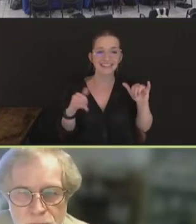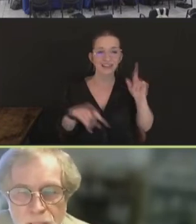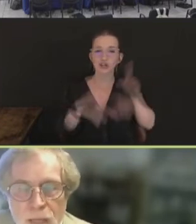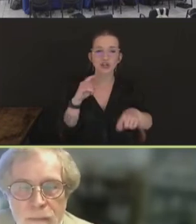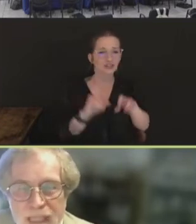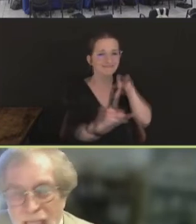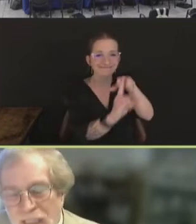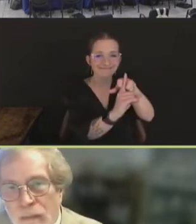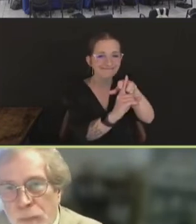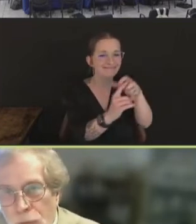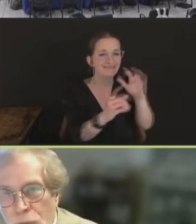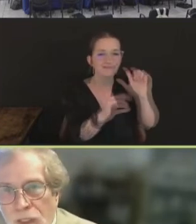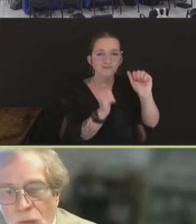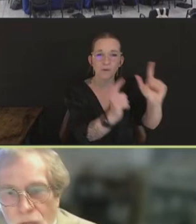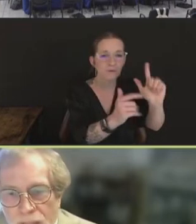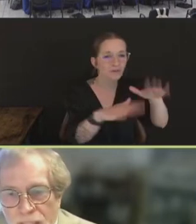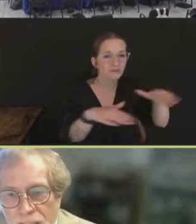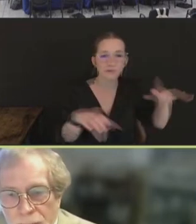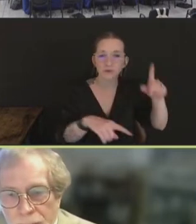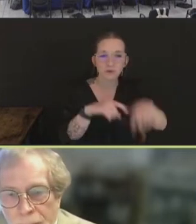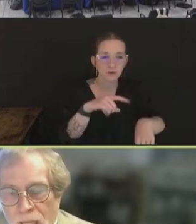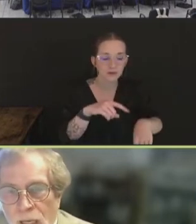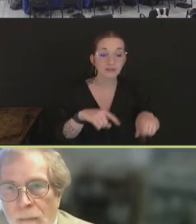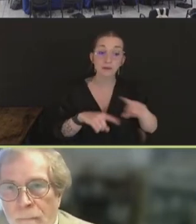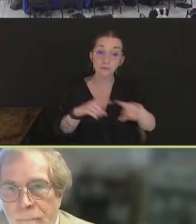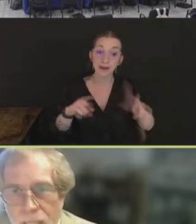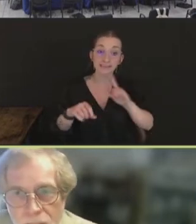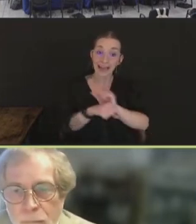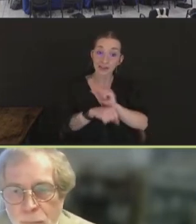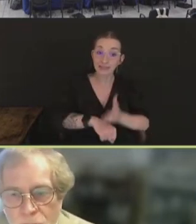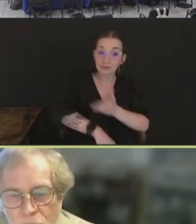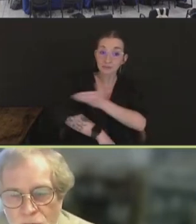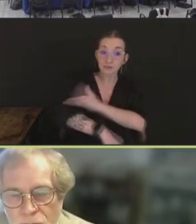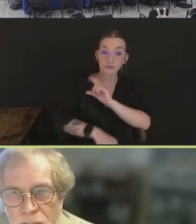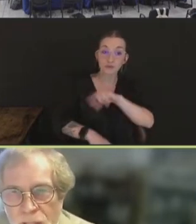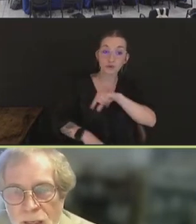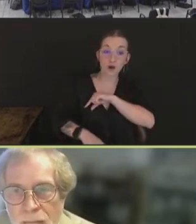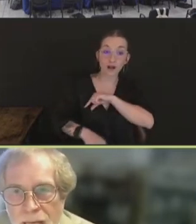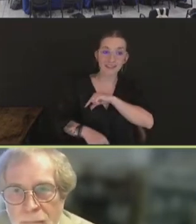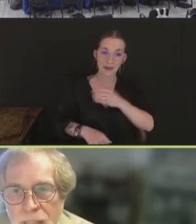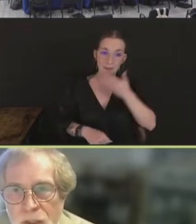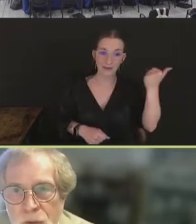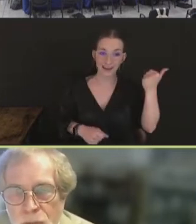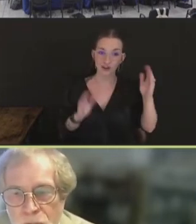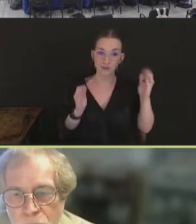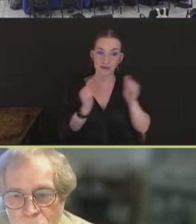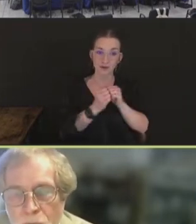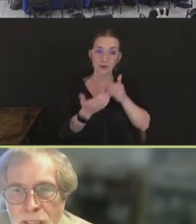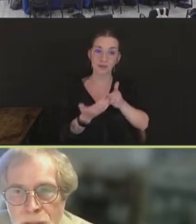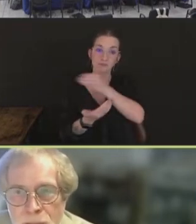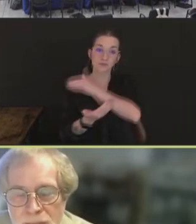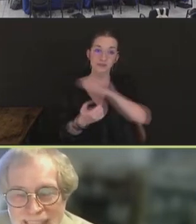But they actually improved their quality better than pre-COVID by mid-2021 in terms of the